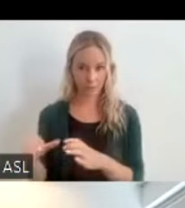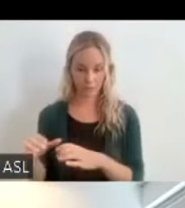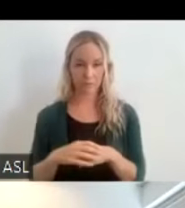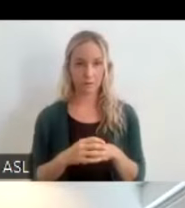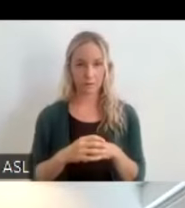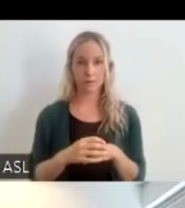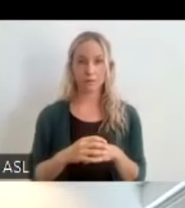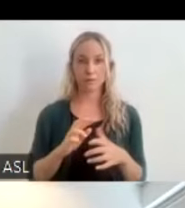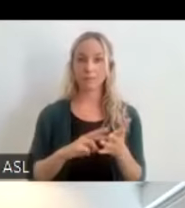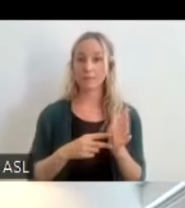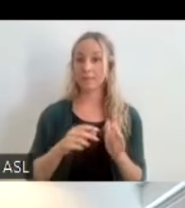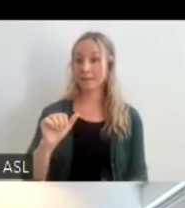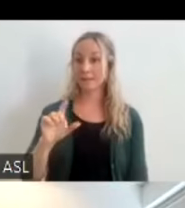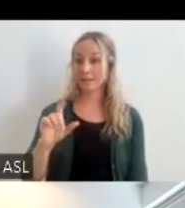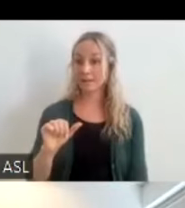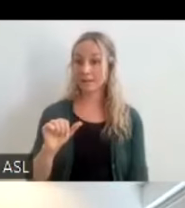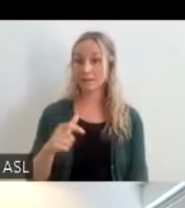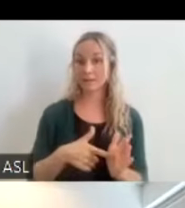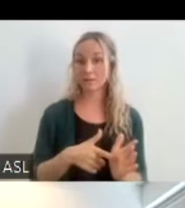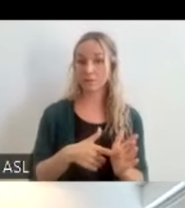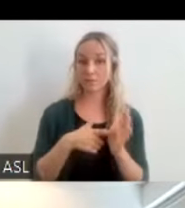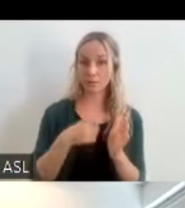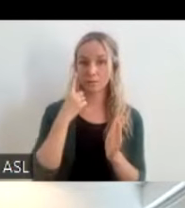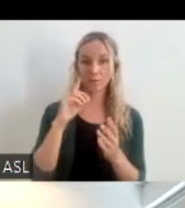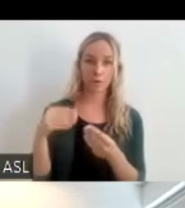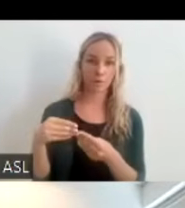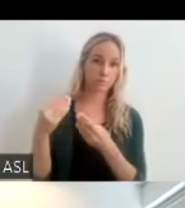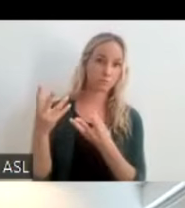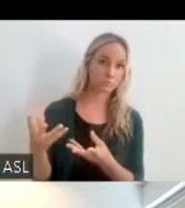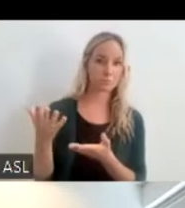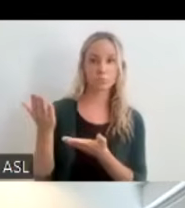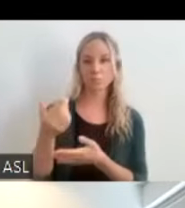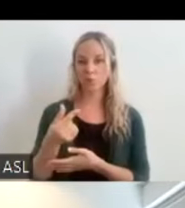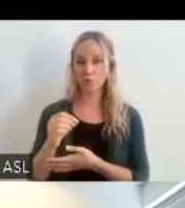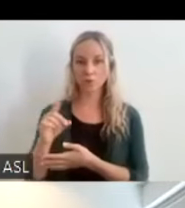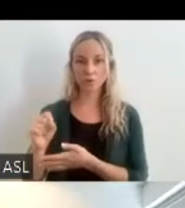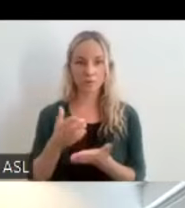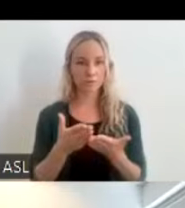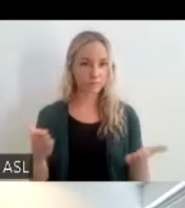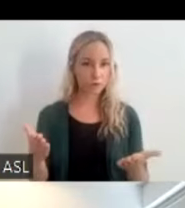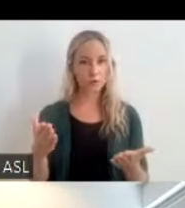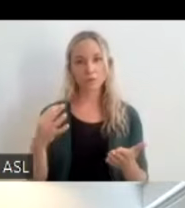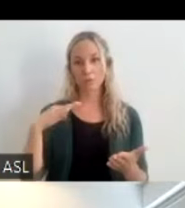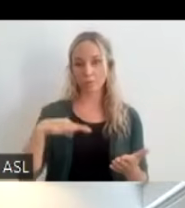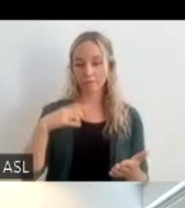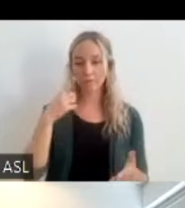accommodations, including those offered on the web, So I think we take that as being very helpful, Some of the case